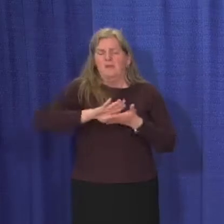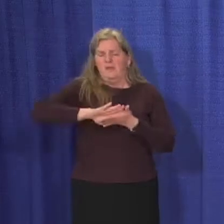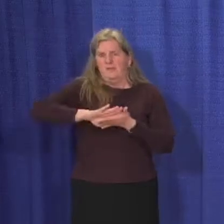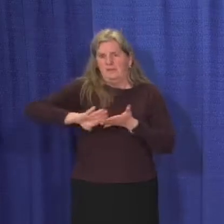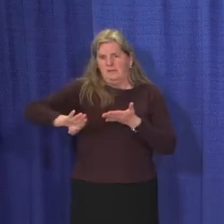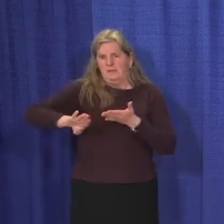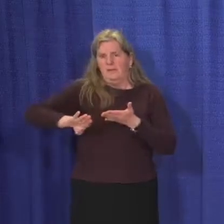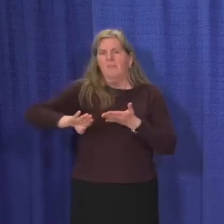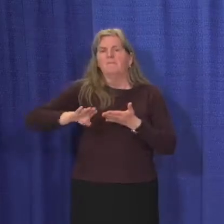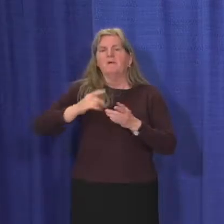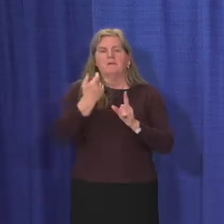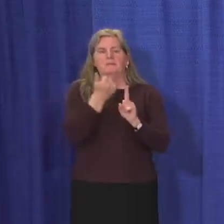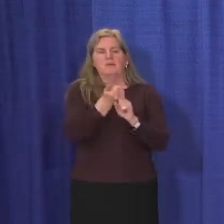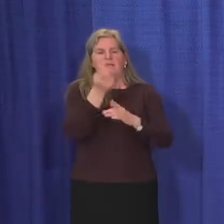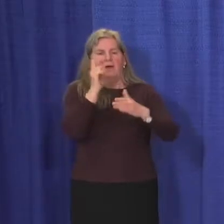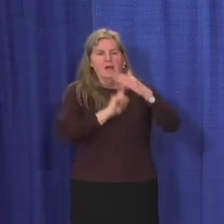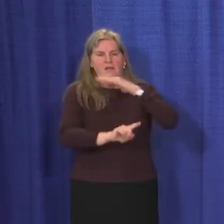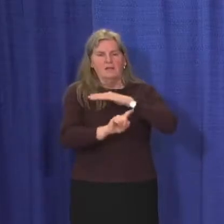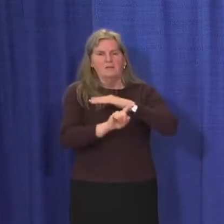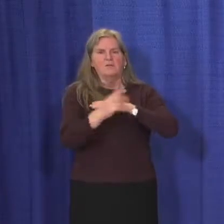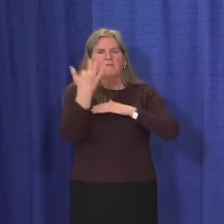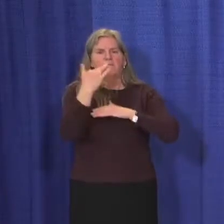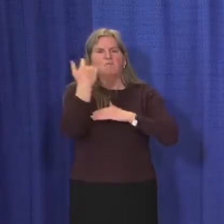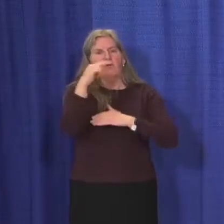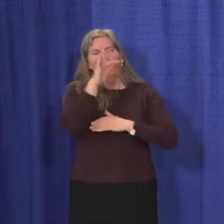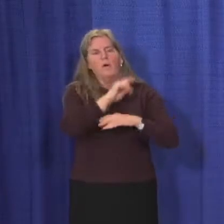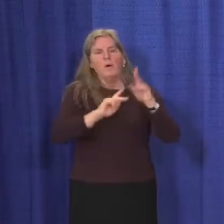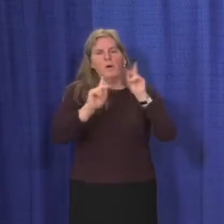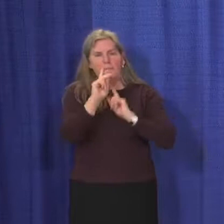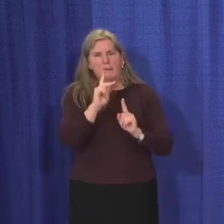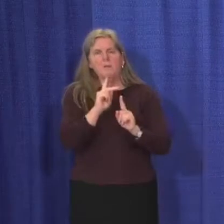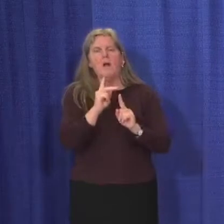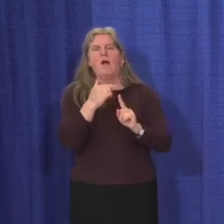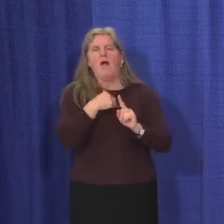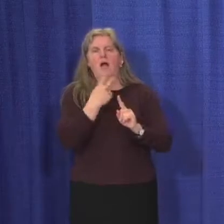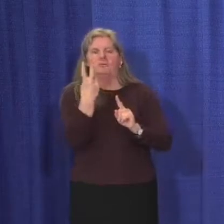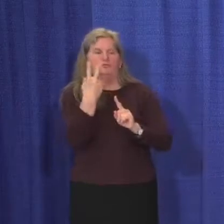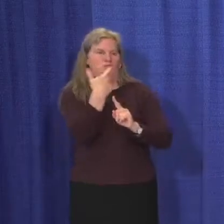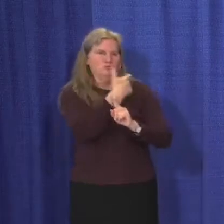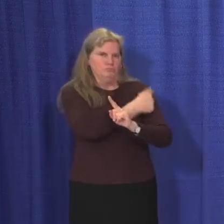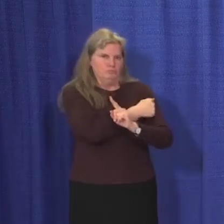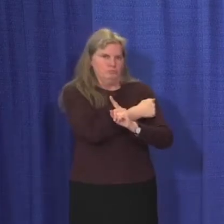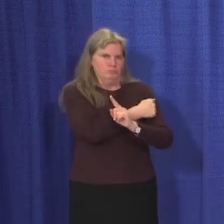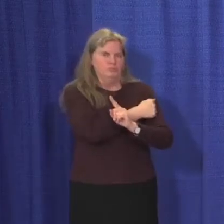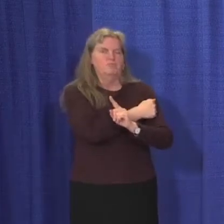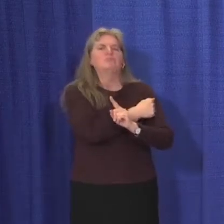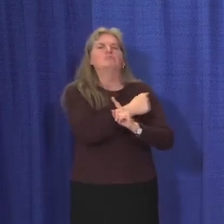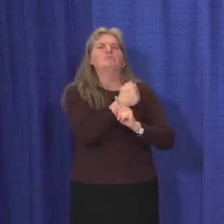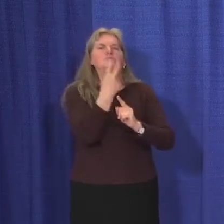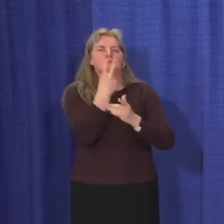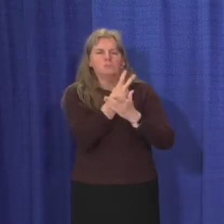exemption from self-isolation, as of May 25th next Tuesday I